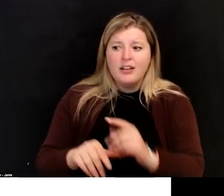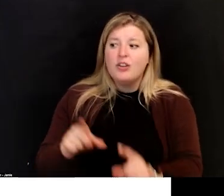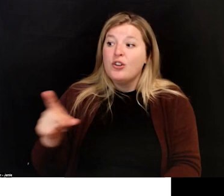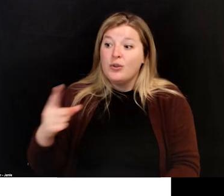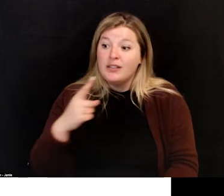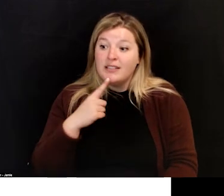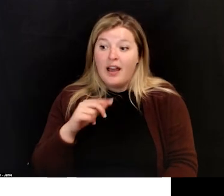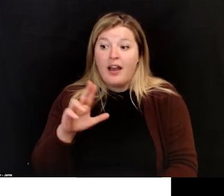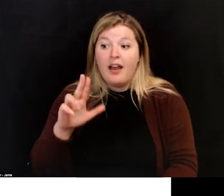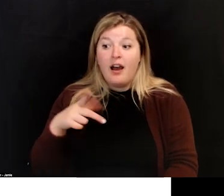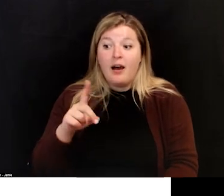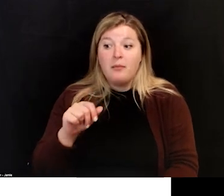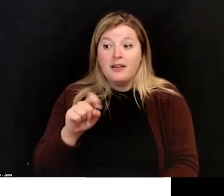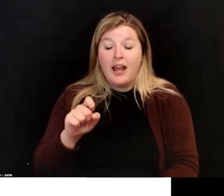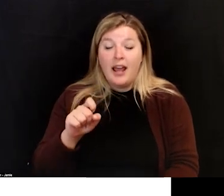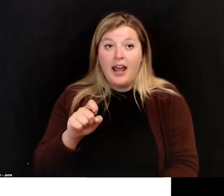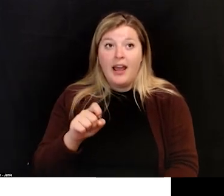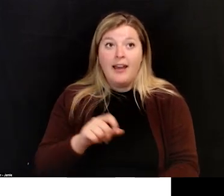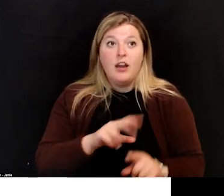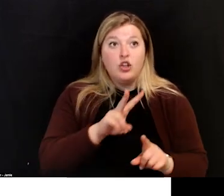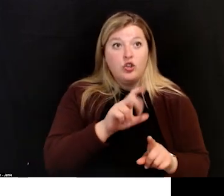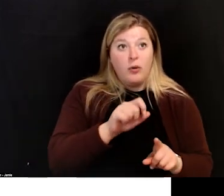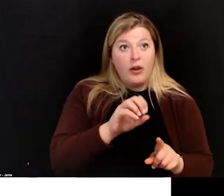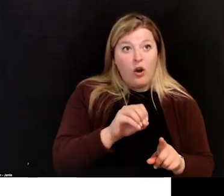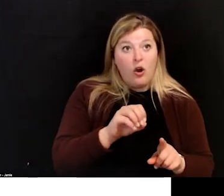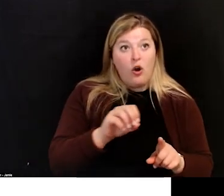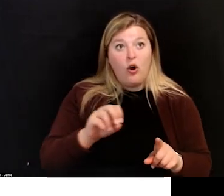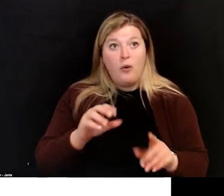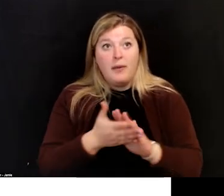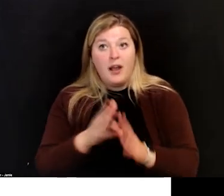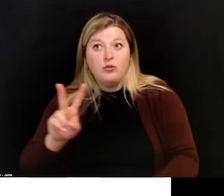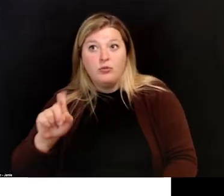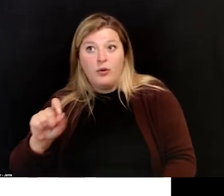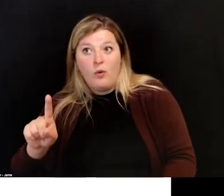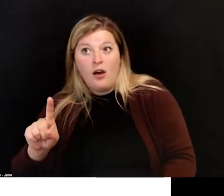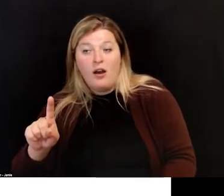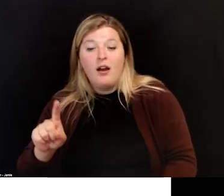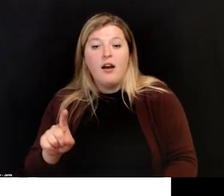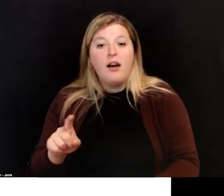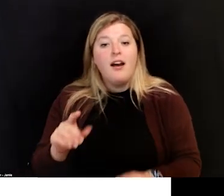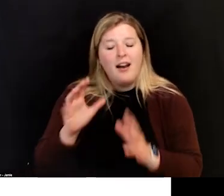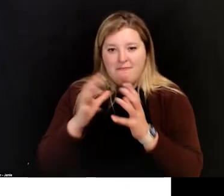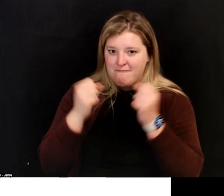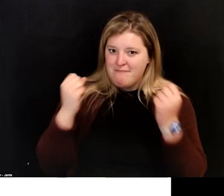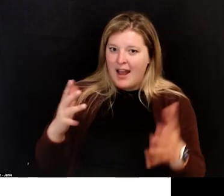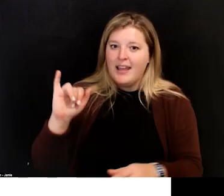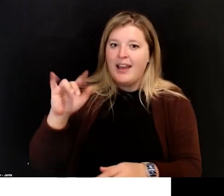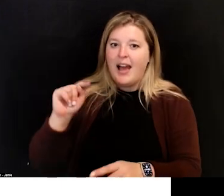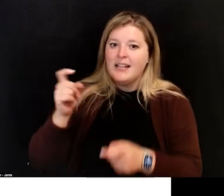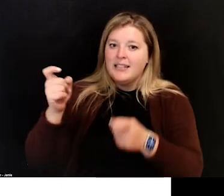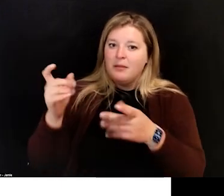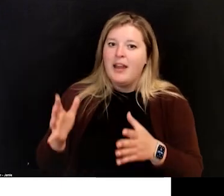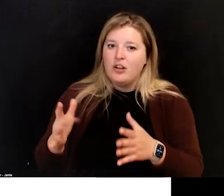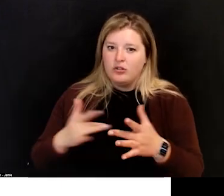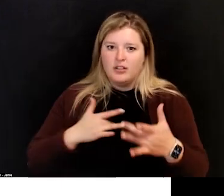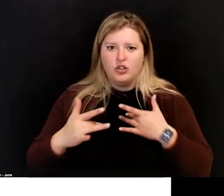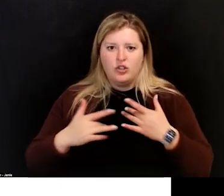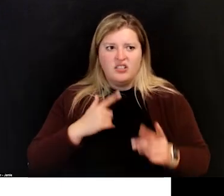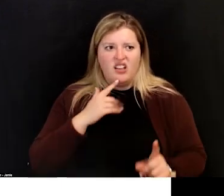even 2.0 to 2.1, a lot of these IT managers worry that, "What that means now? Oh, my God.